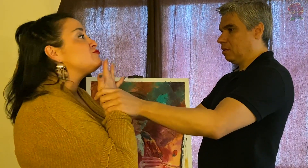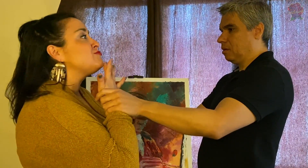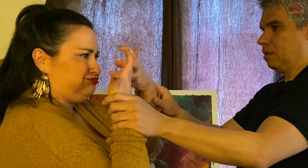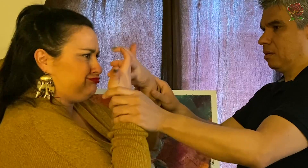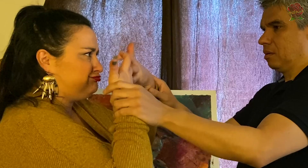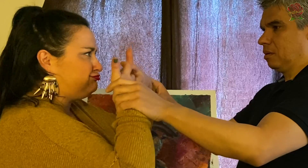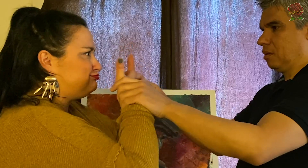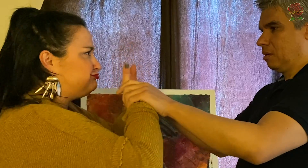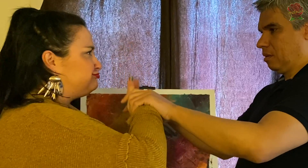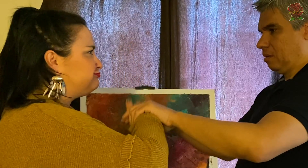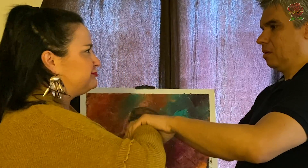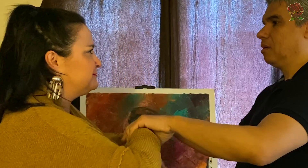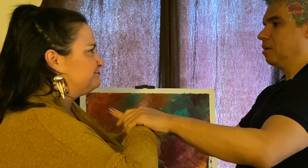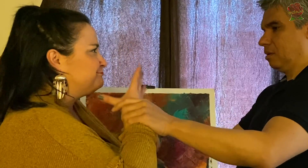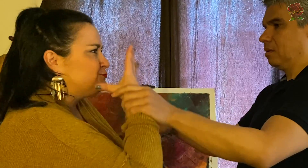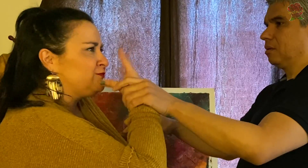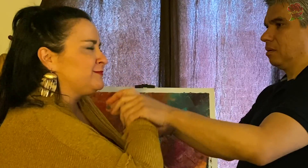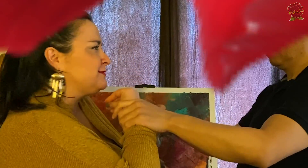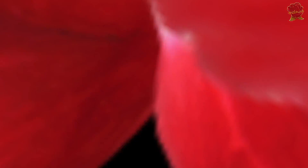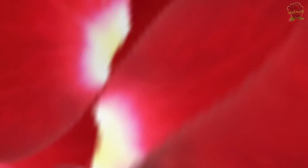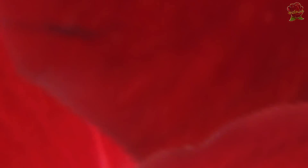The colors in this painting go together beautifully.